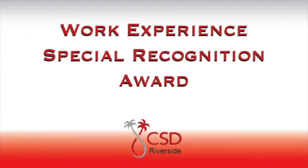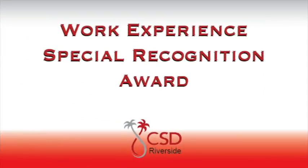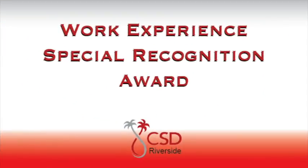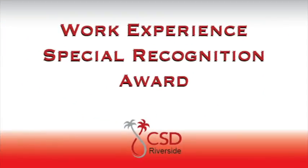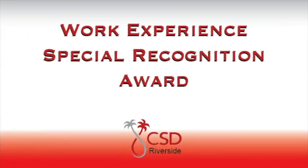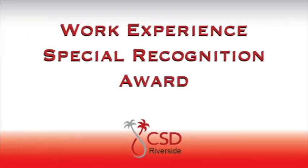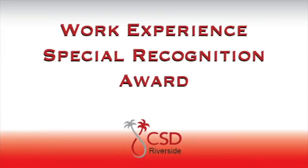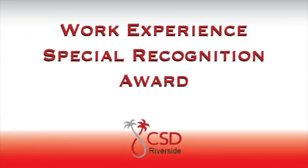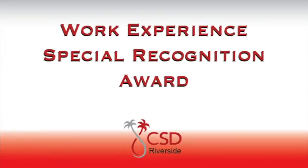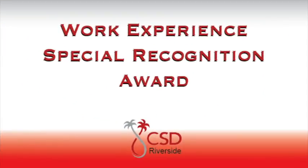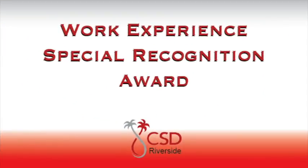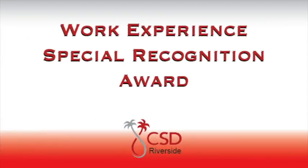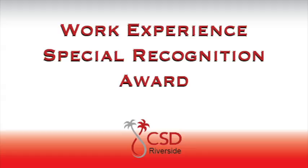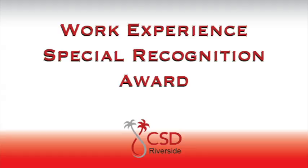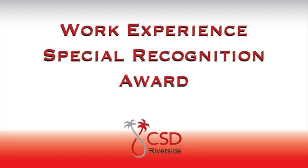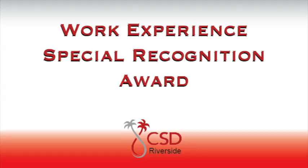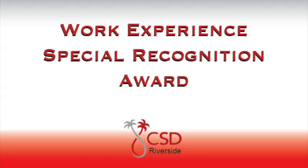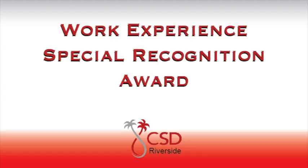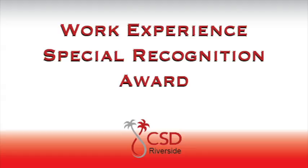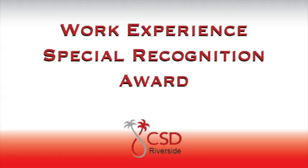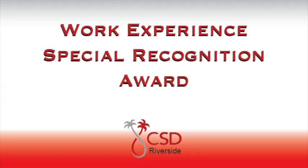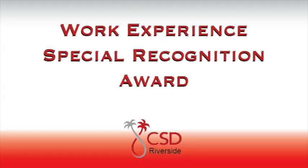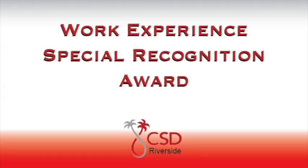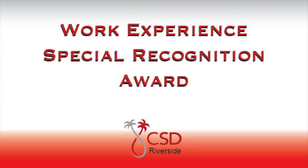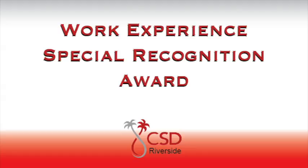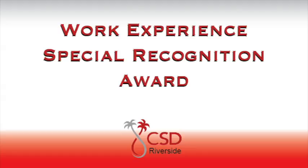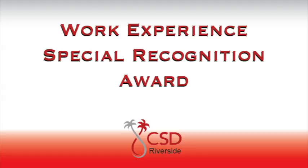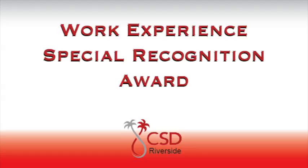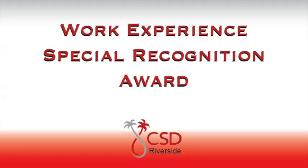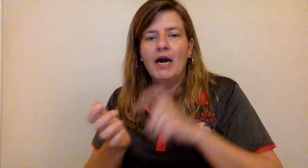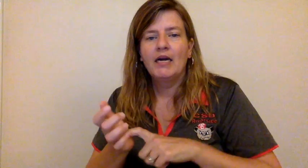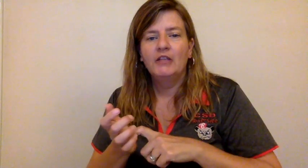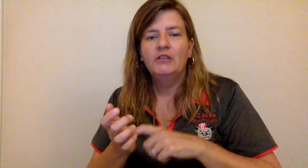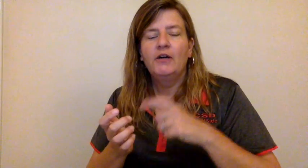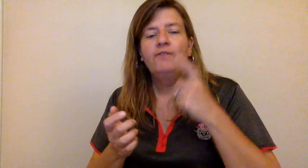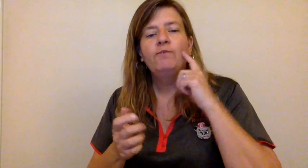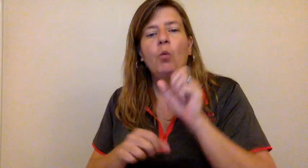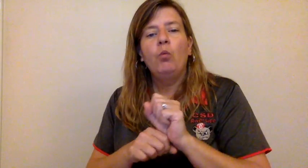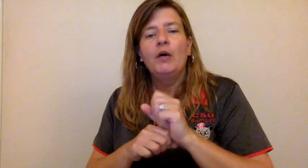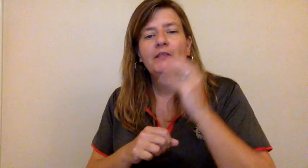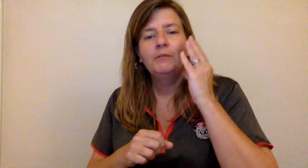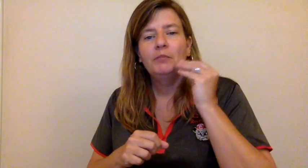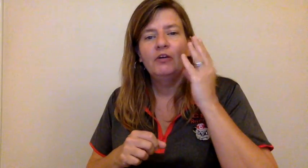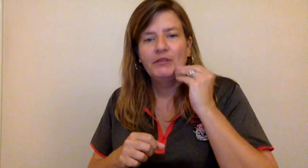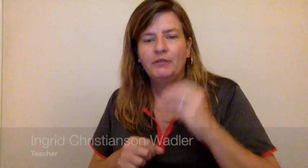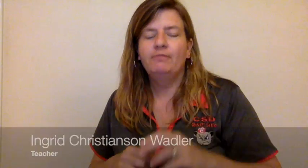here but it goes to an